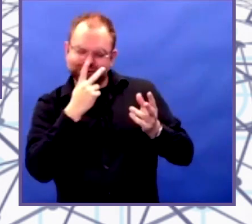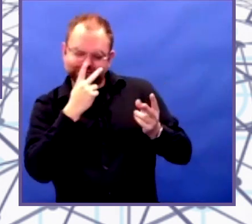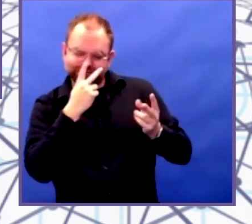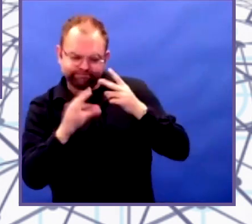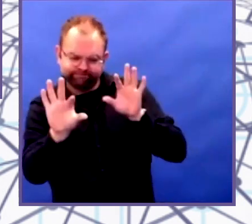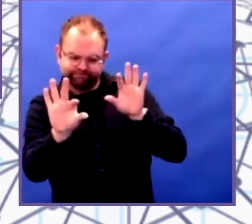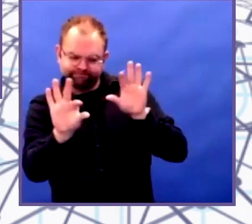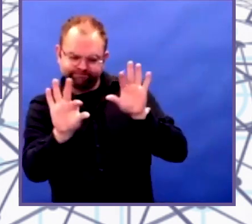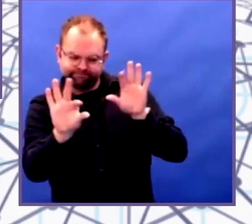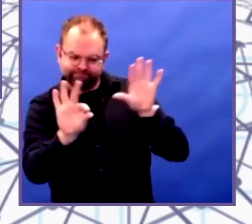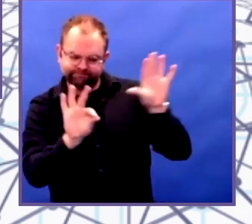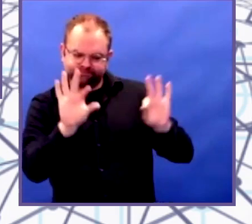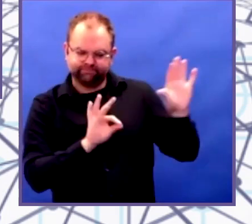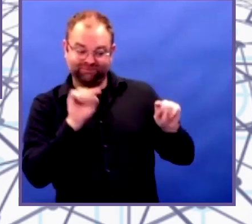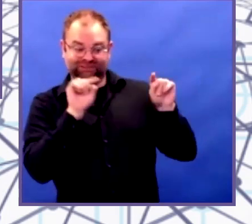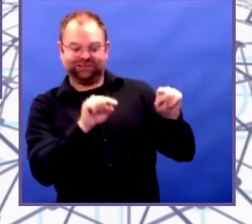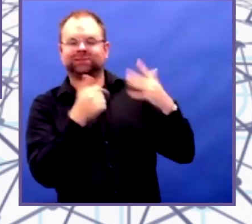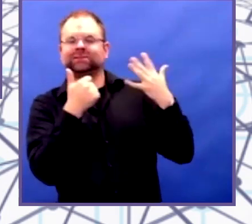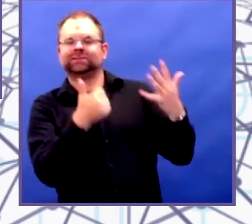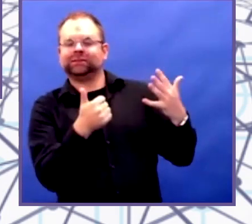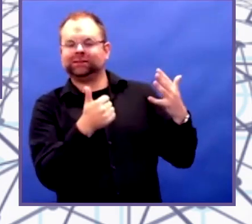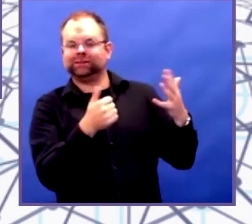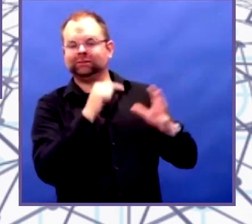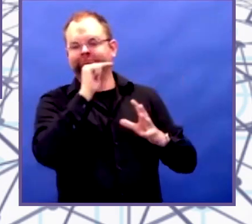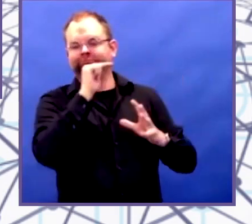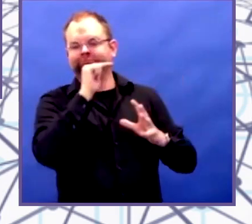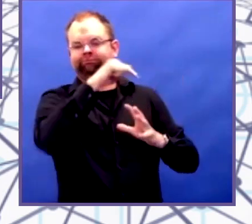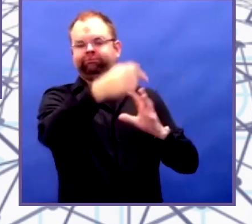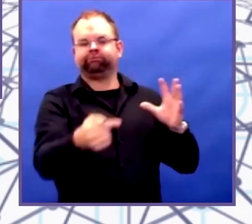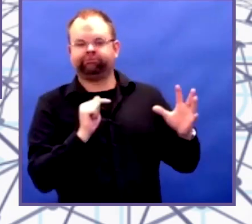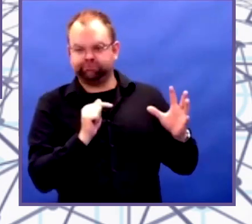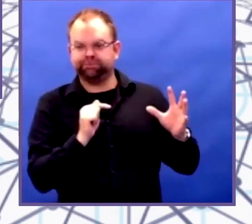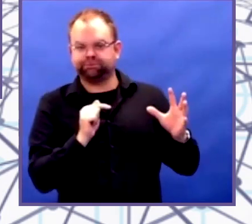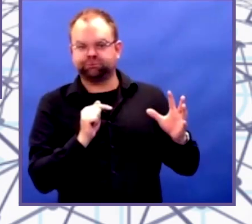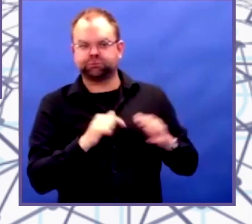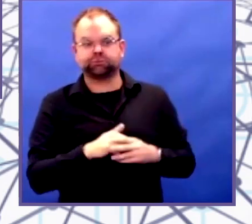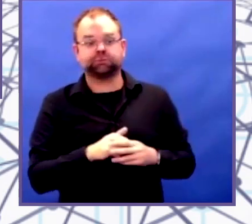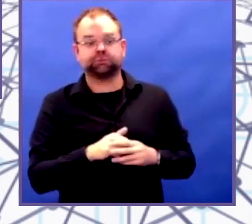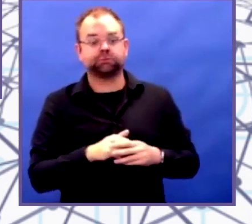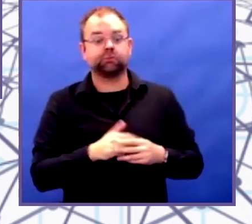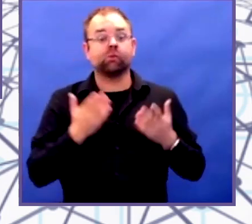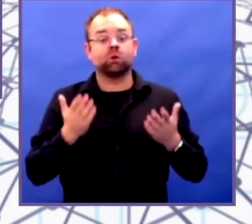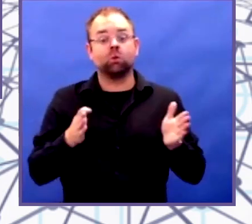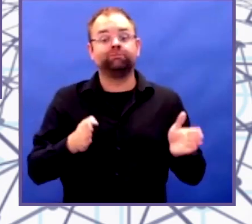So the question to you is Medellin is a resilient and growing city that has used infrastructure